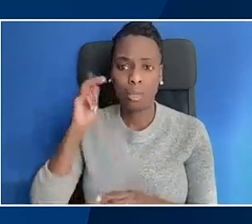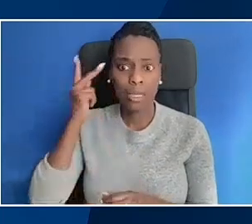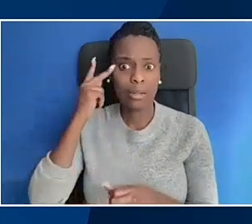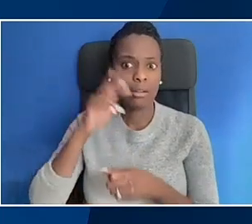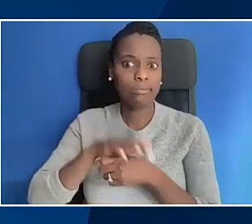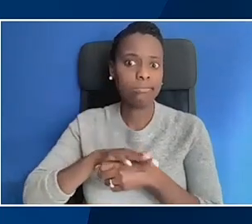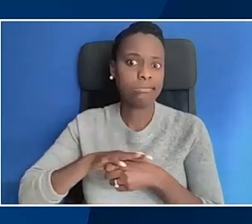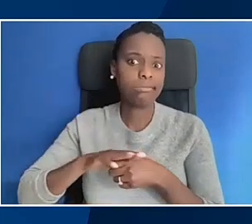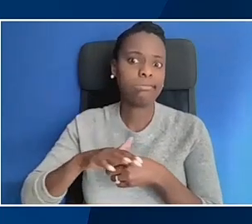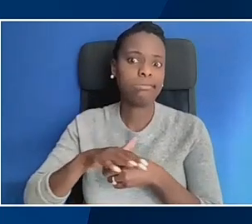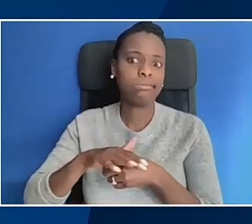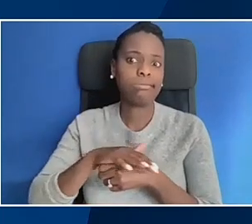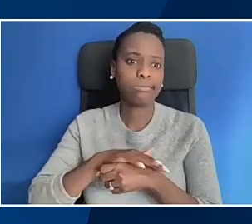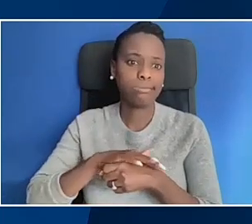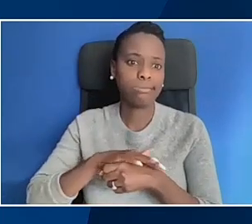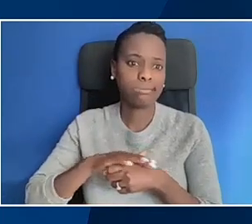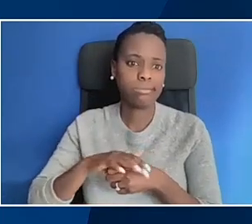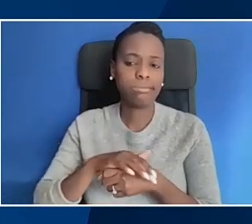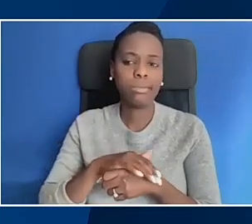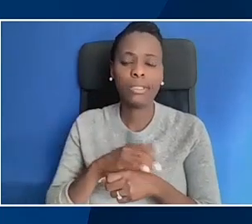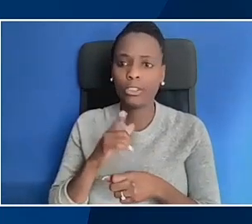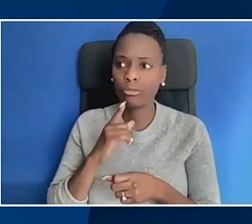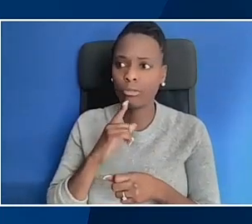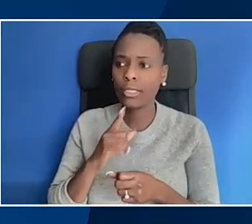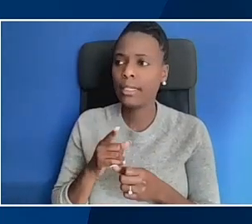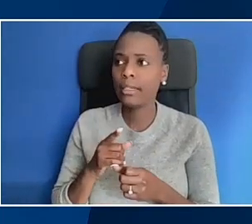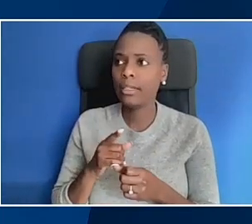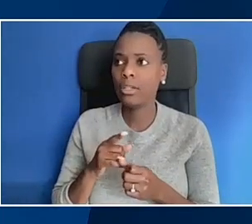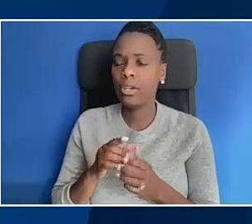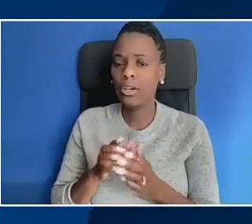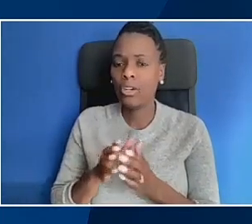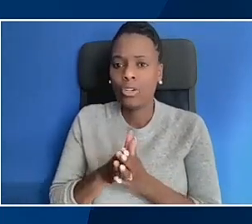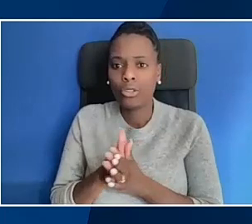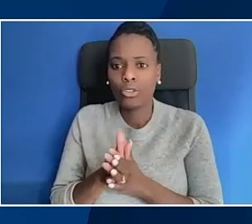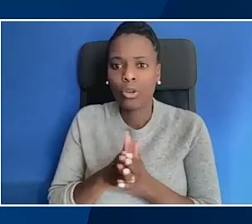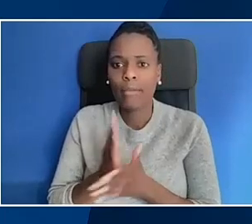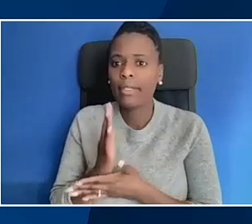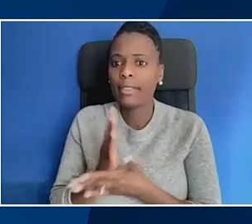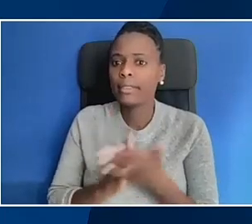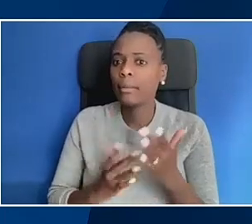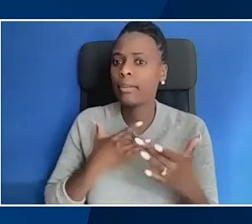be driving some of the concerns that we're hearing from some members of the